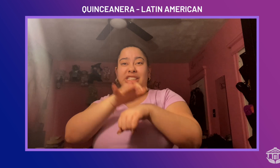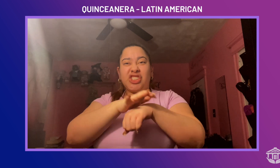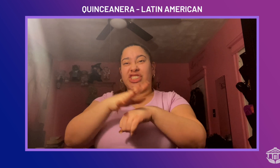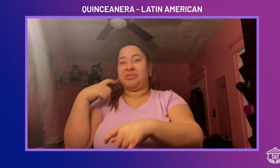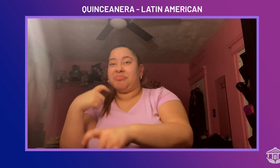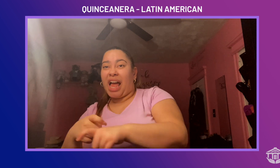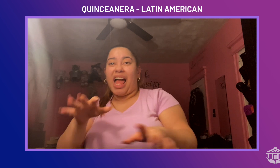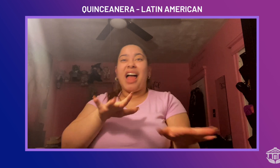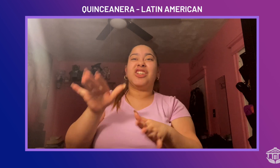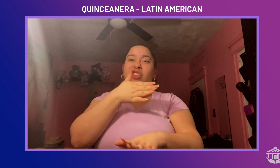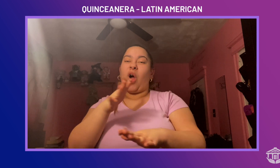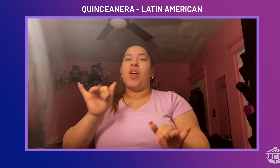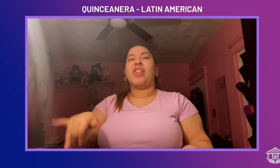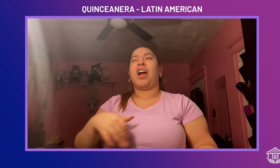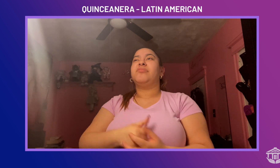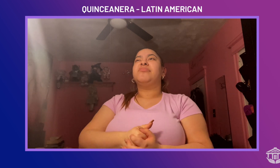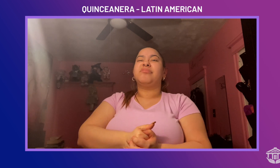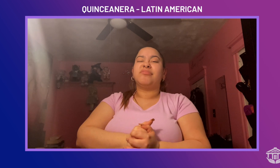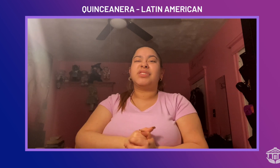and dances that have to be coordinated, it’s really a lot!